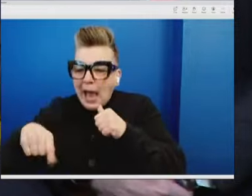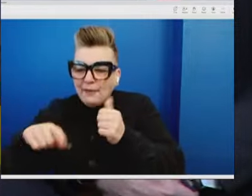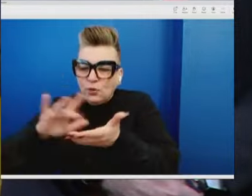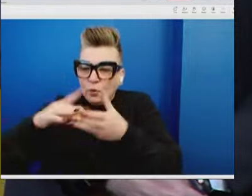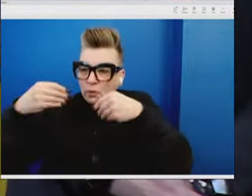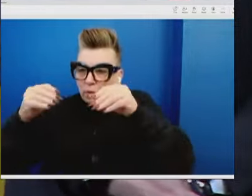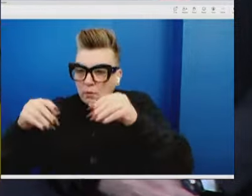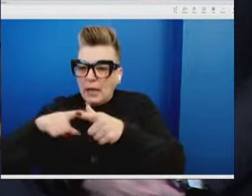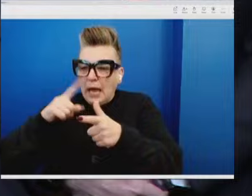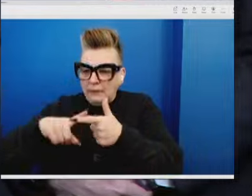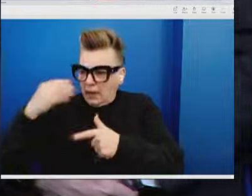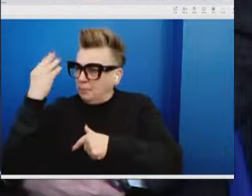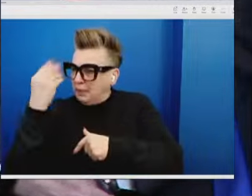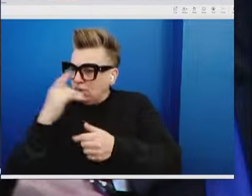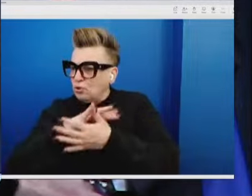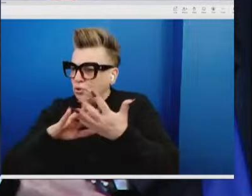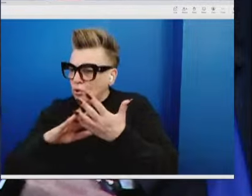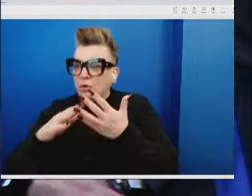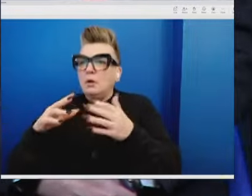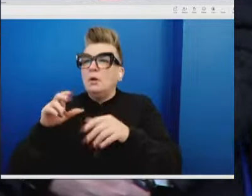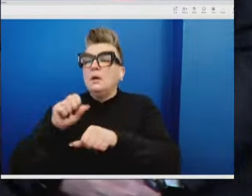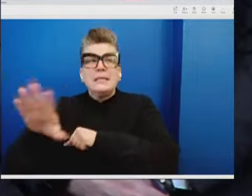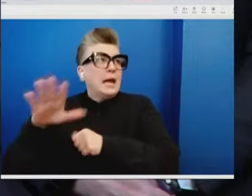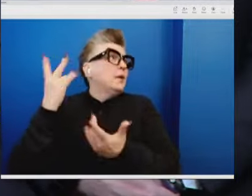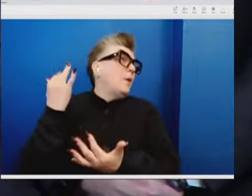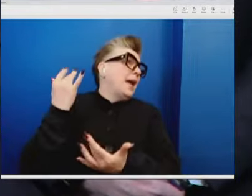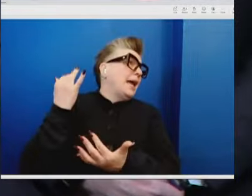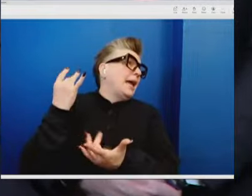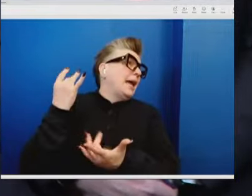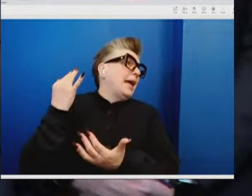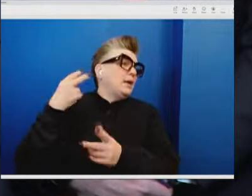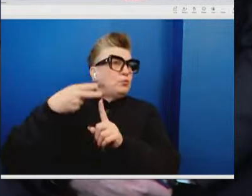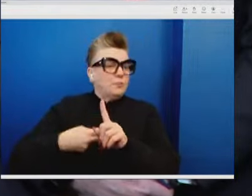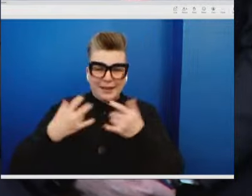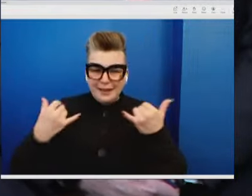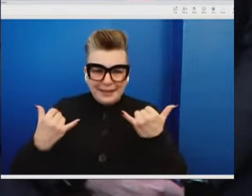weeks or less, right, you can send a digital photo in, which sort of makes sense. You